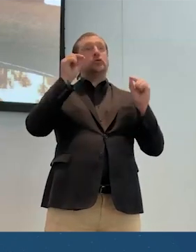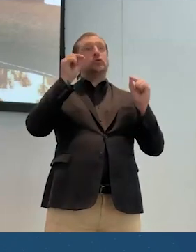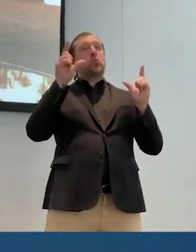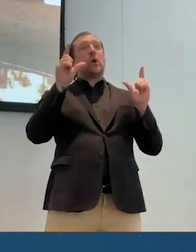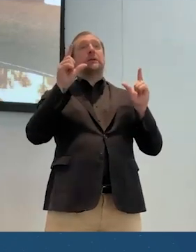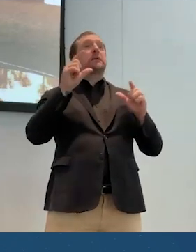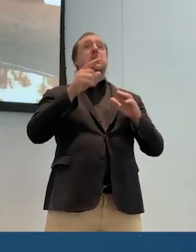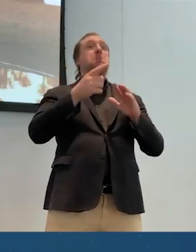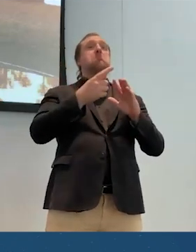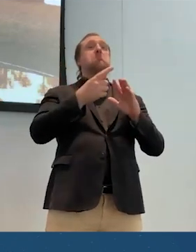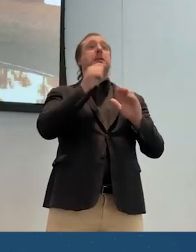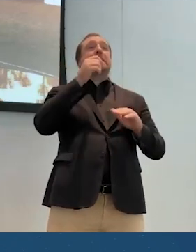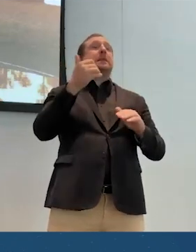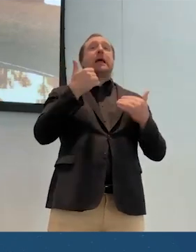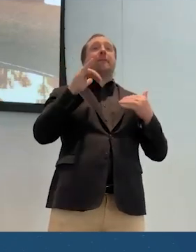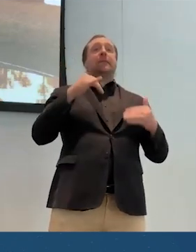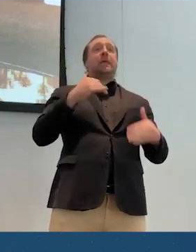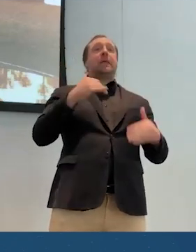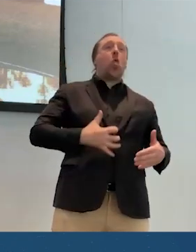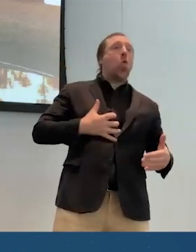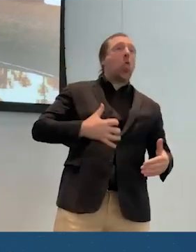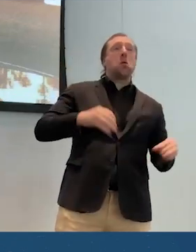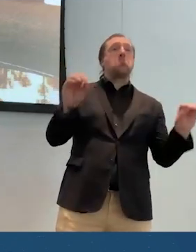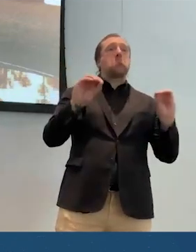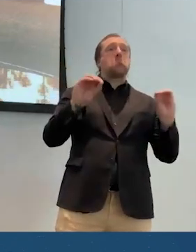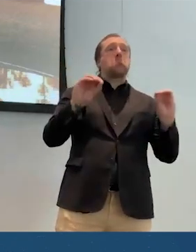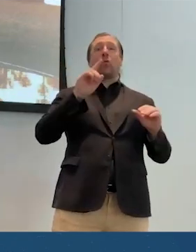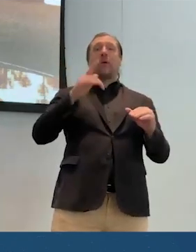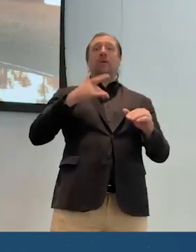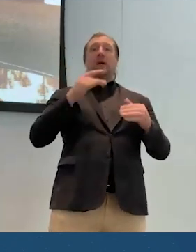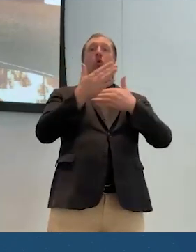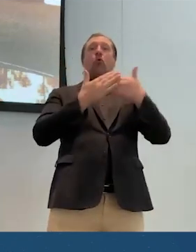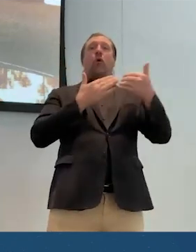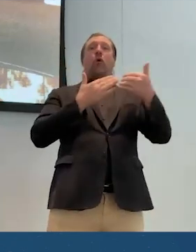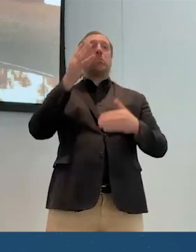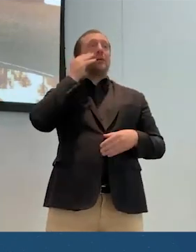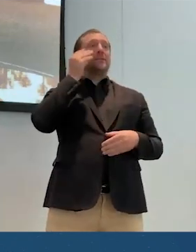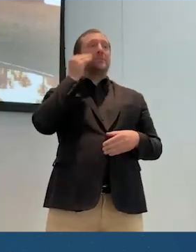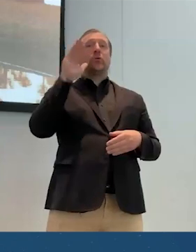which ensured a comfortable experience throughout the iterations.